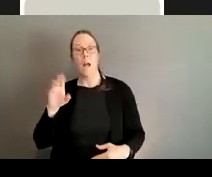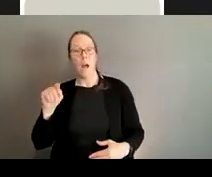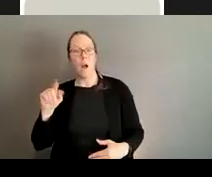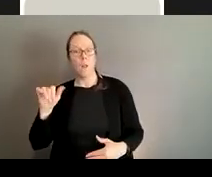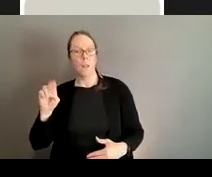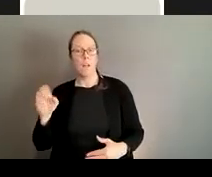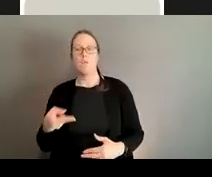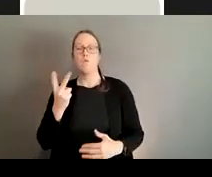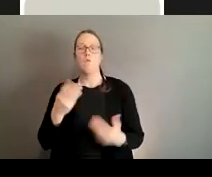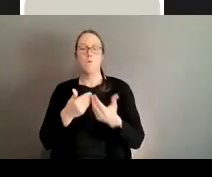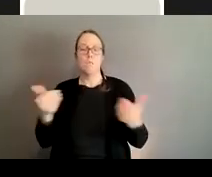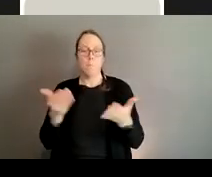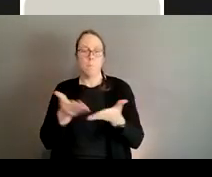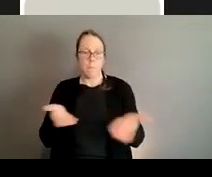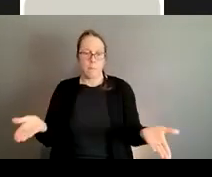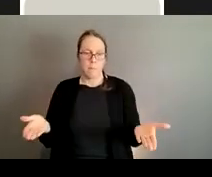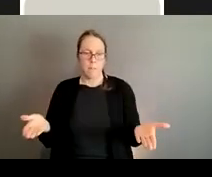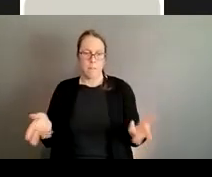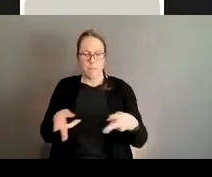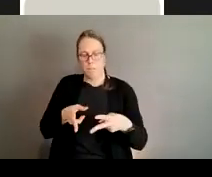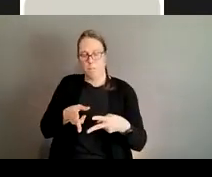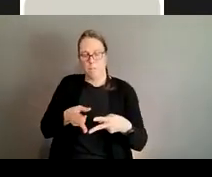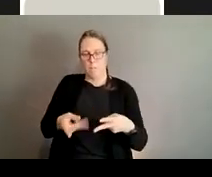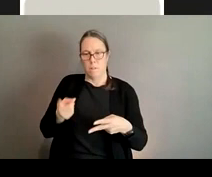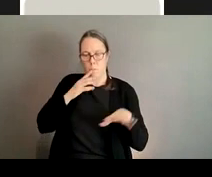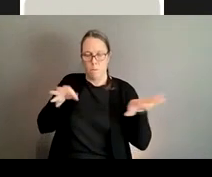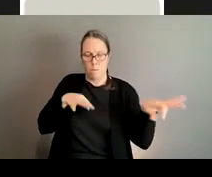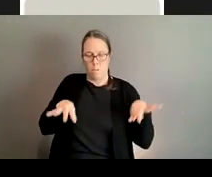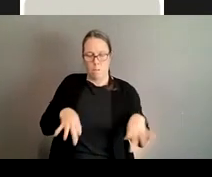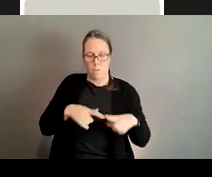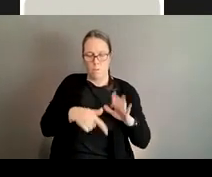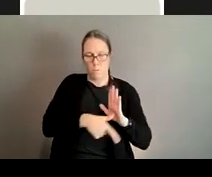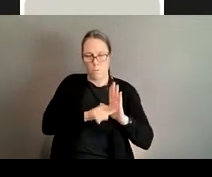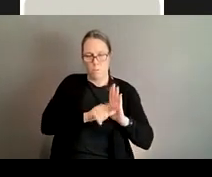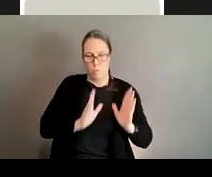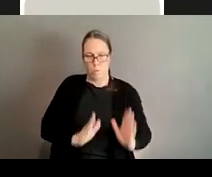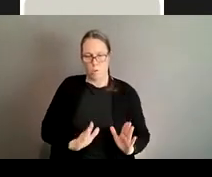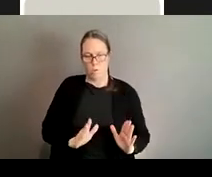They're two different things that tell the reviewers -- give the reviewers different